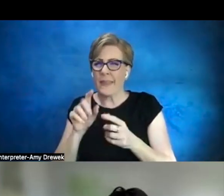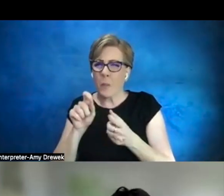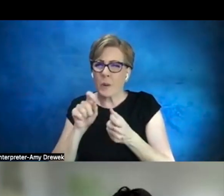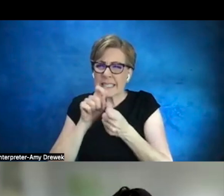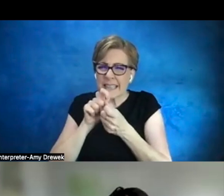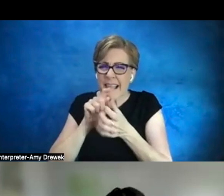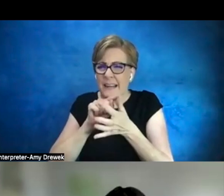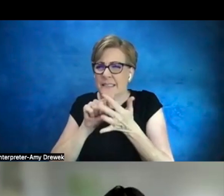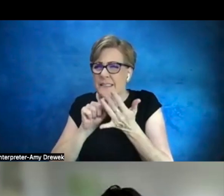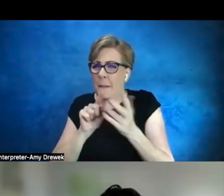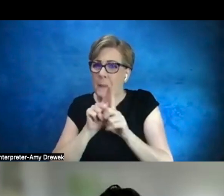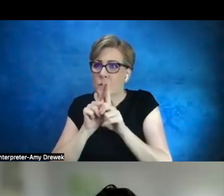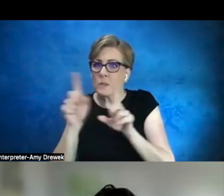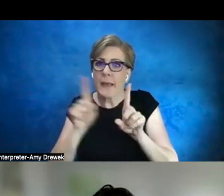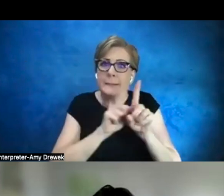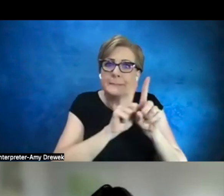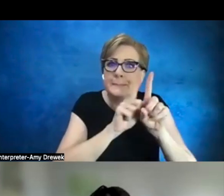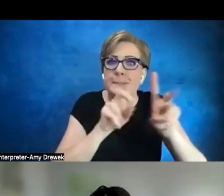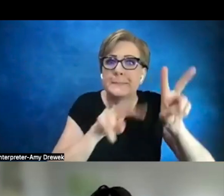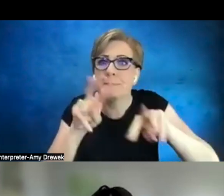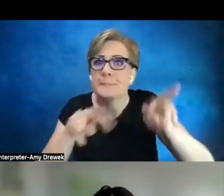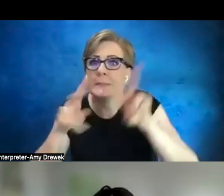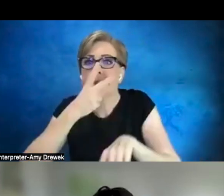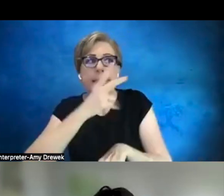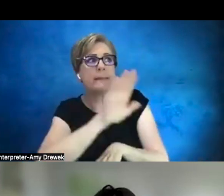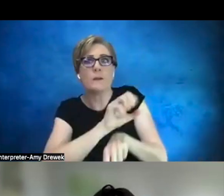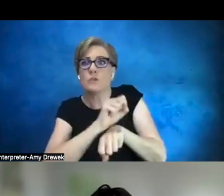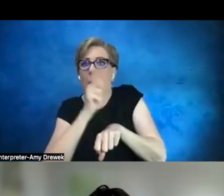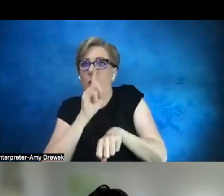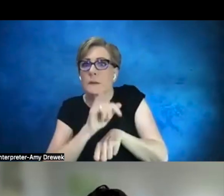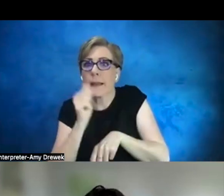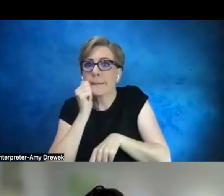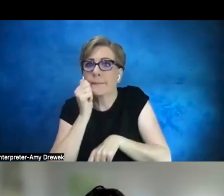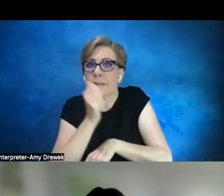So that's an example of what job shadowing can look like at a DMD event.